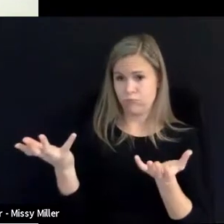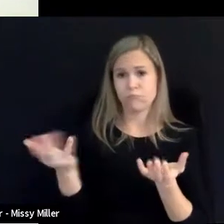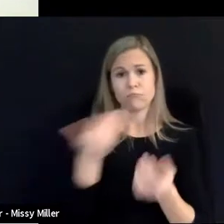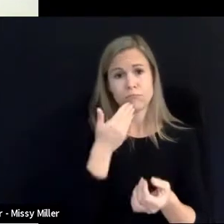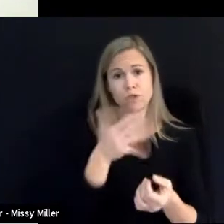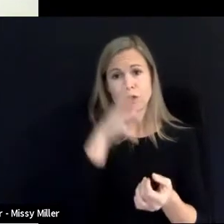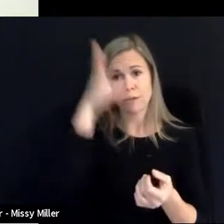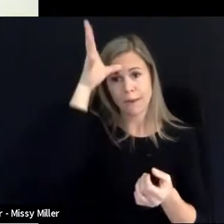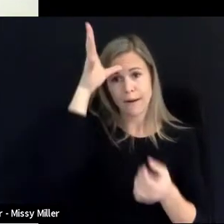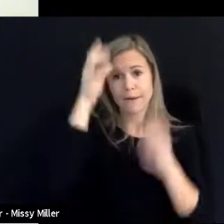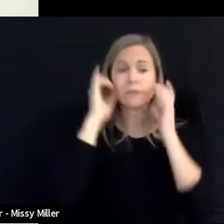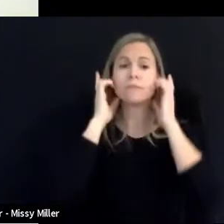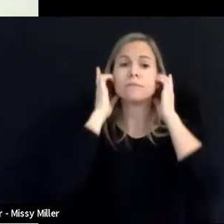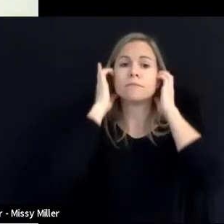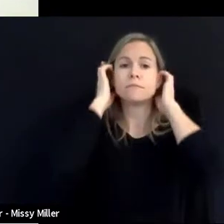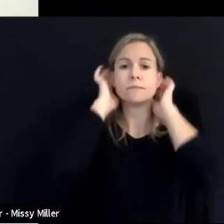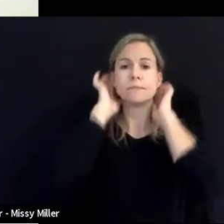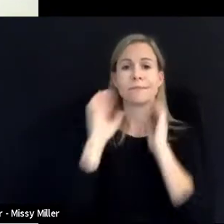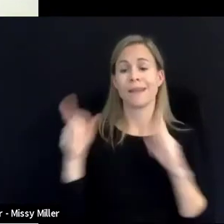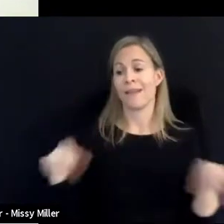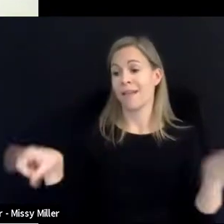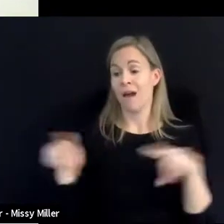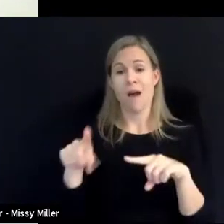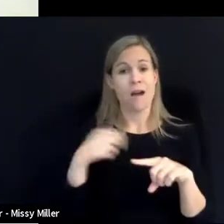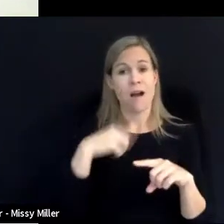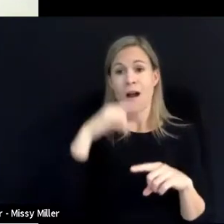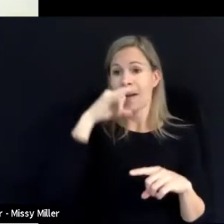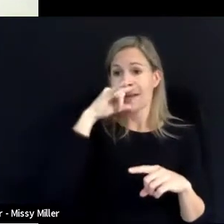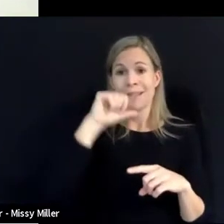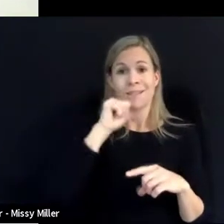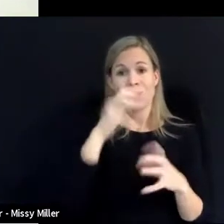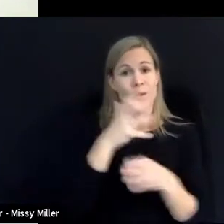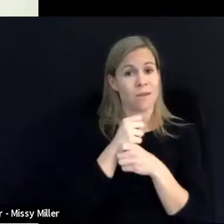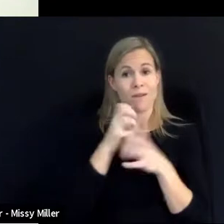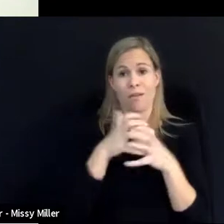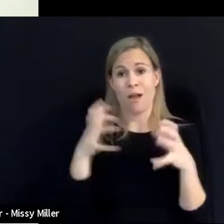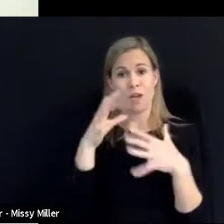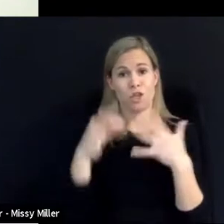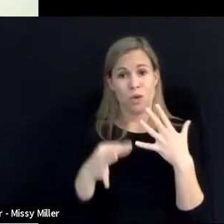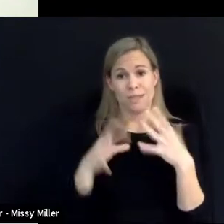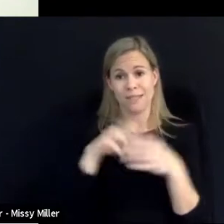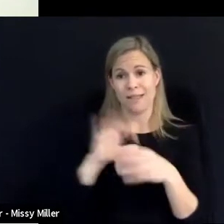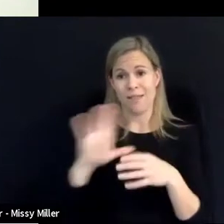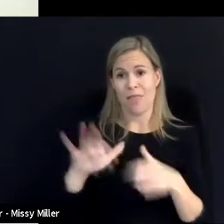Our kids don't get a lot of choices in their life it turns out, right? People choose for them.